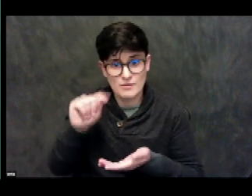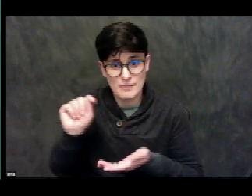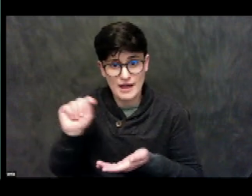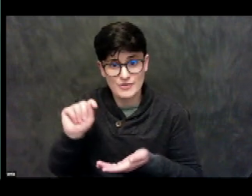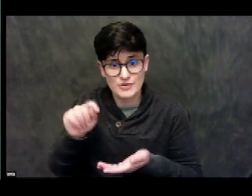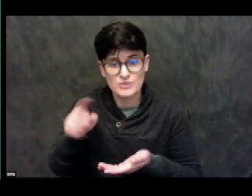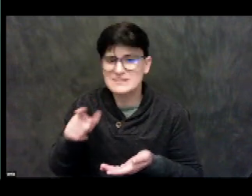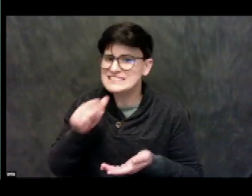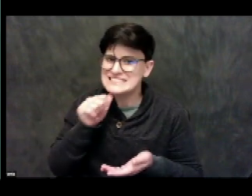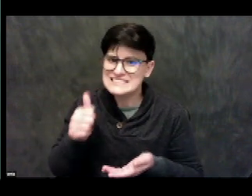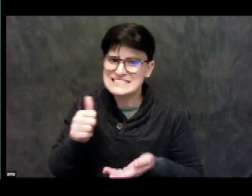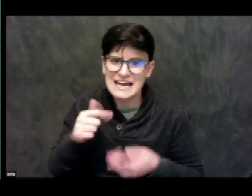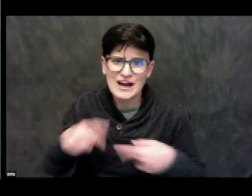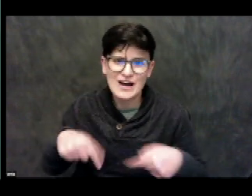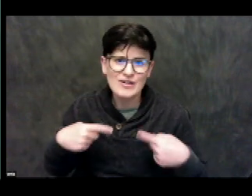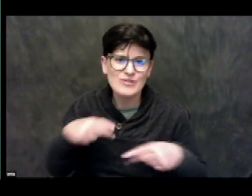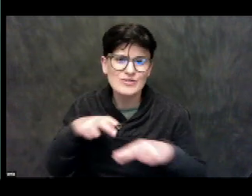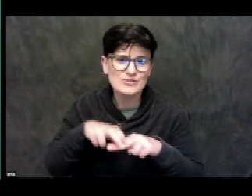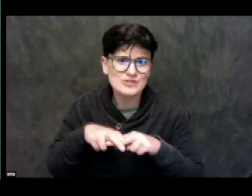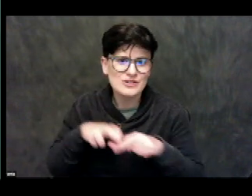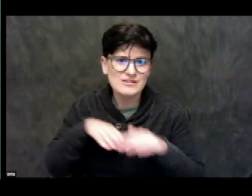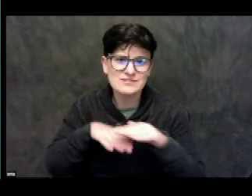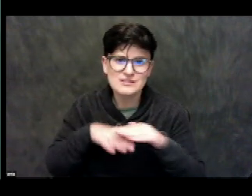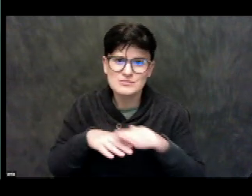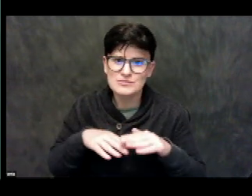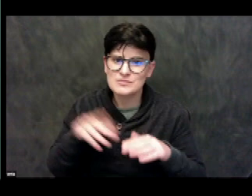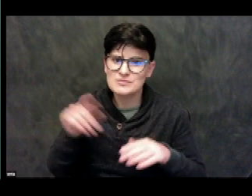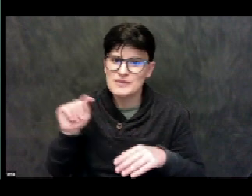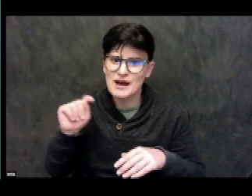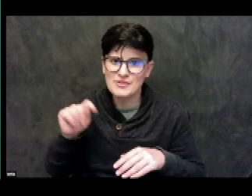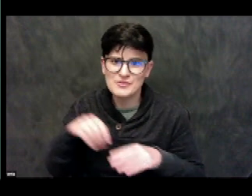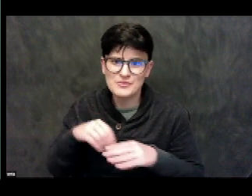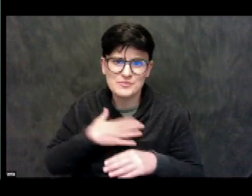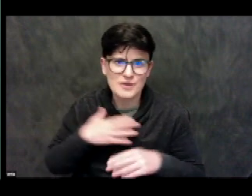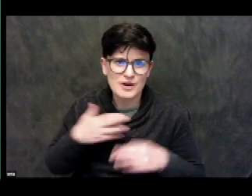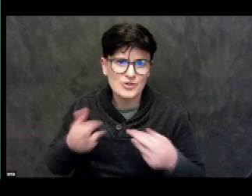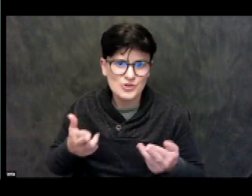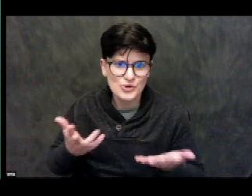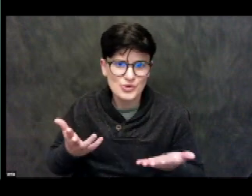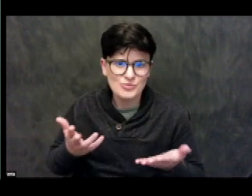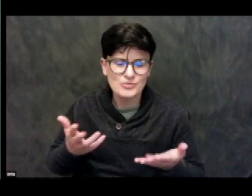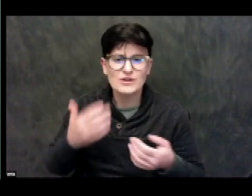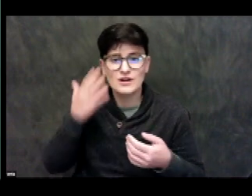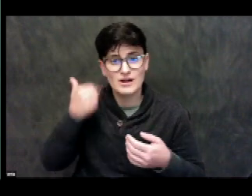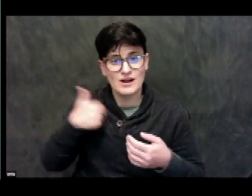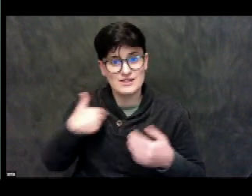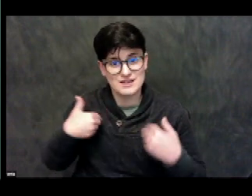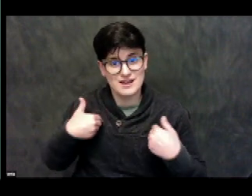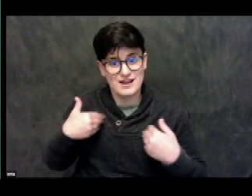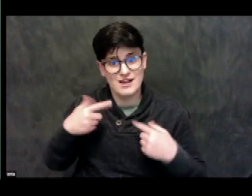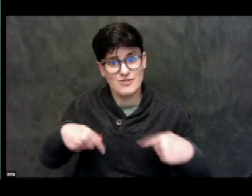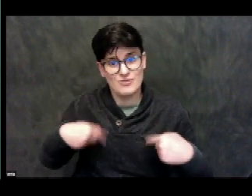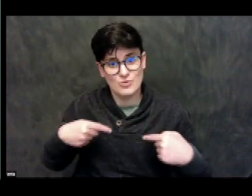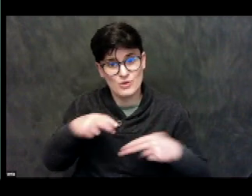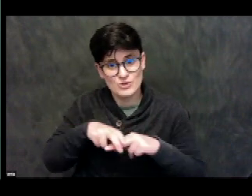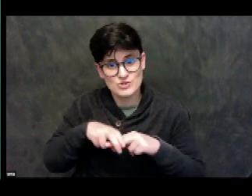accessible bathroom in my room. Because I had the wheelchair, I had to keep the door